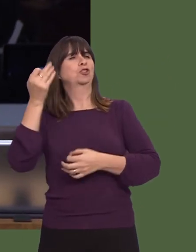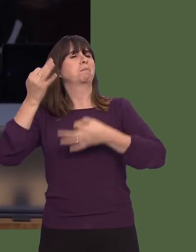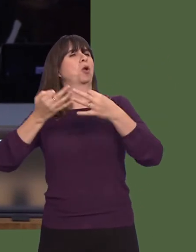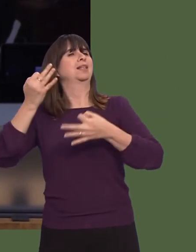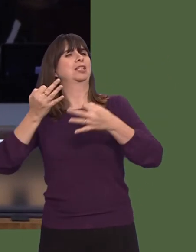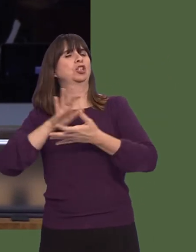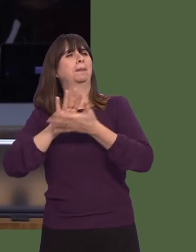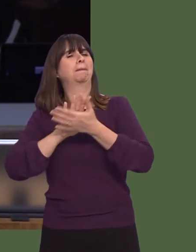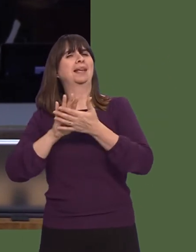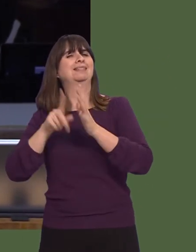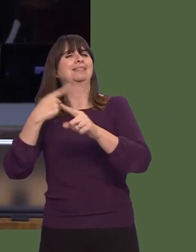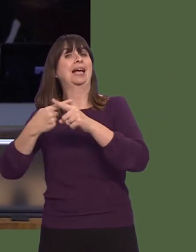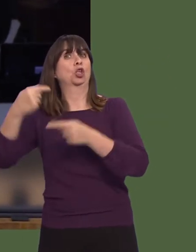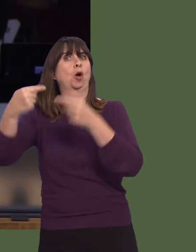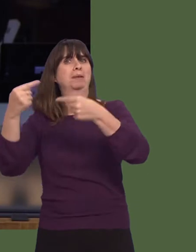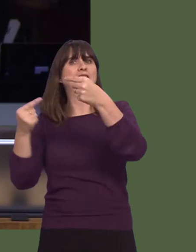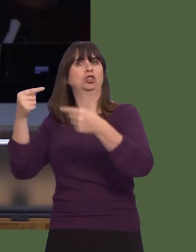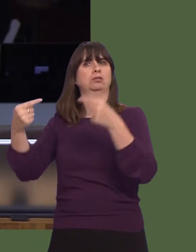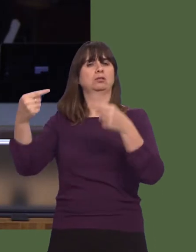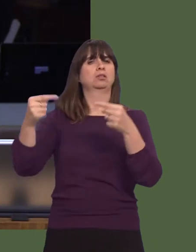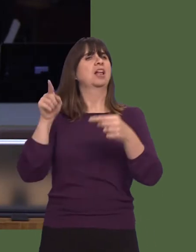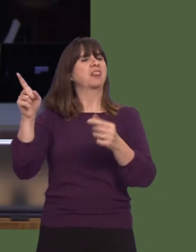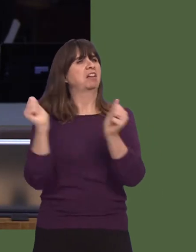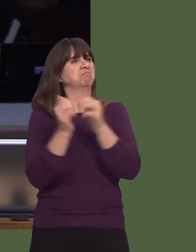tax competition between nations, and they're very much against it. The whole trend of the